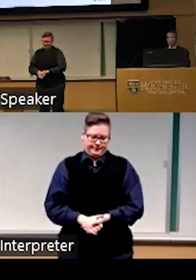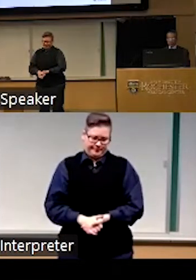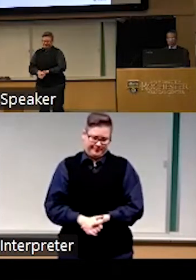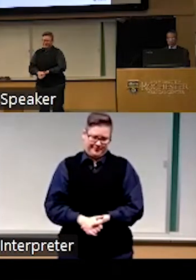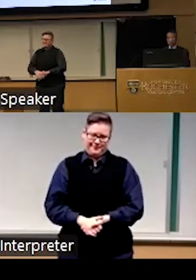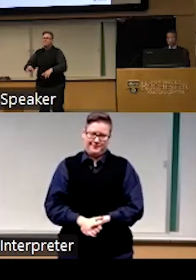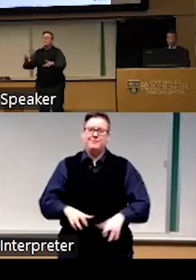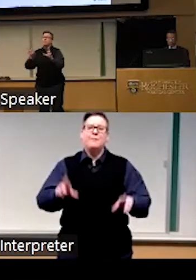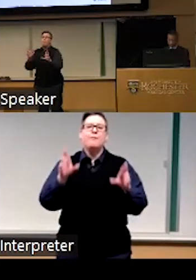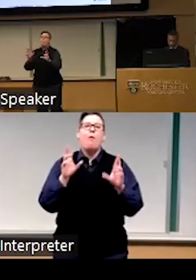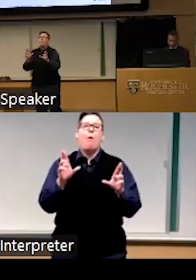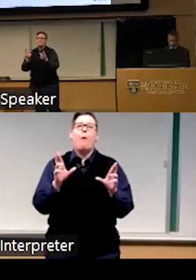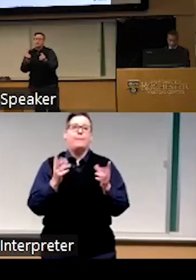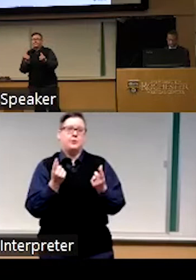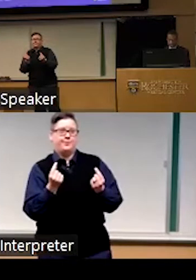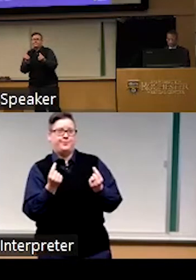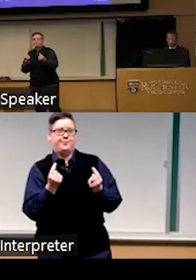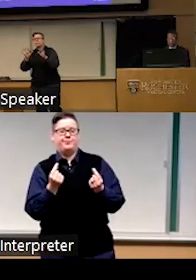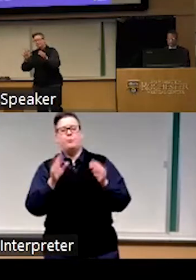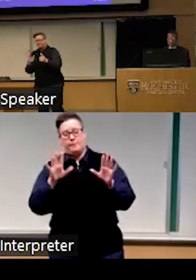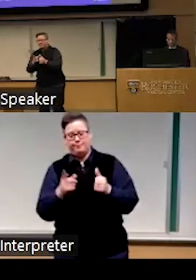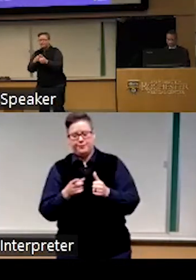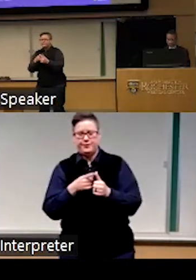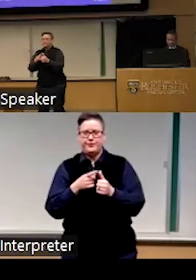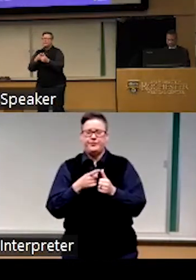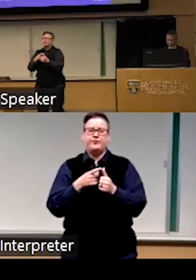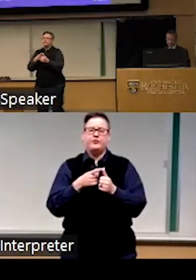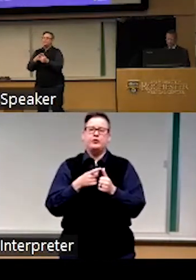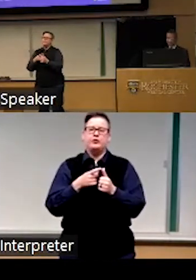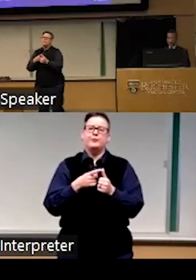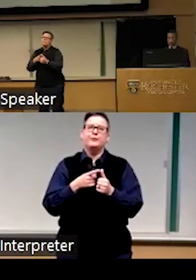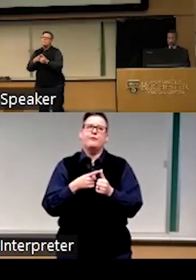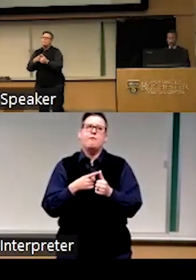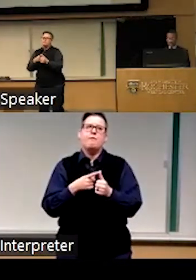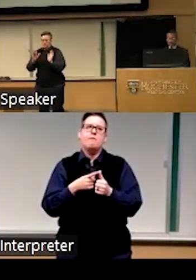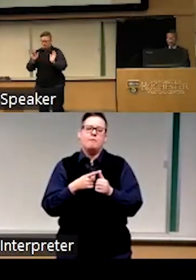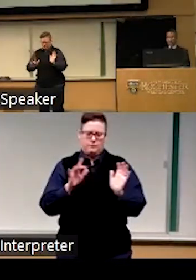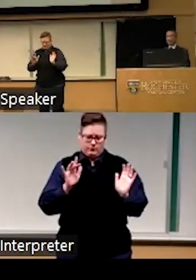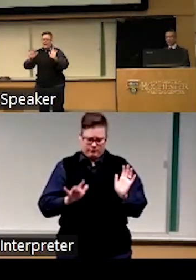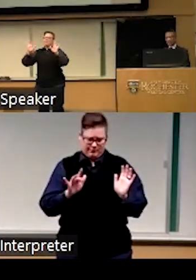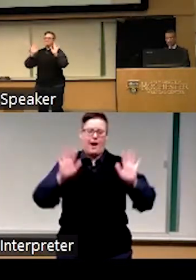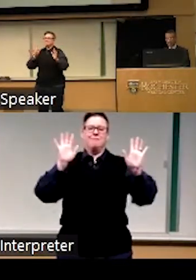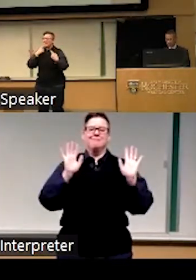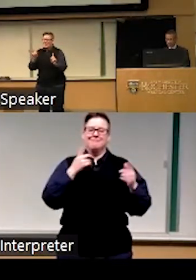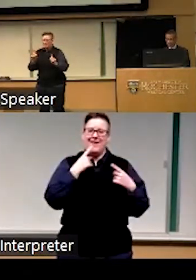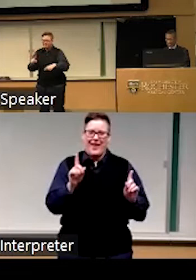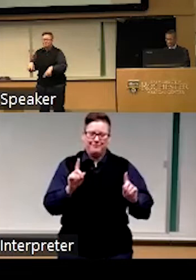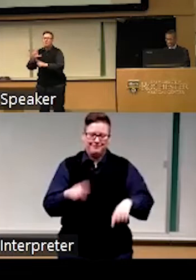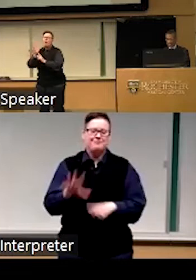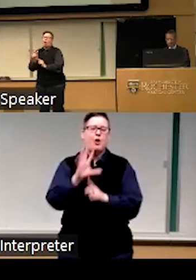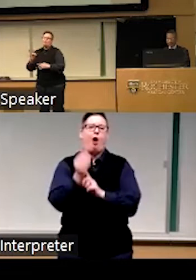to do um well first let me uh give you I'm not sure what's okay there we go cultural recovery um